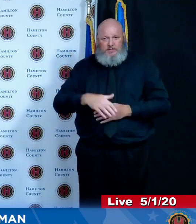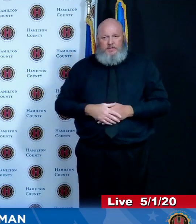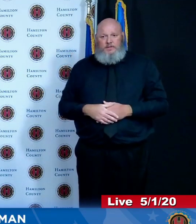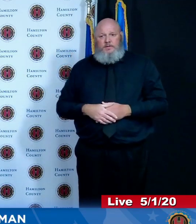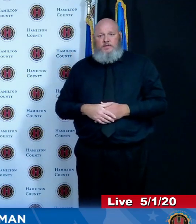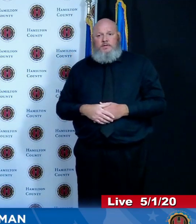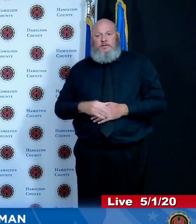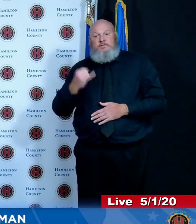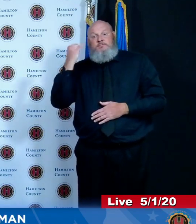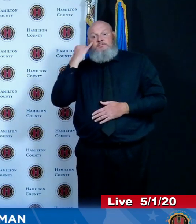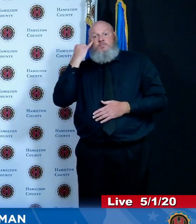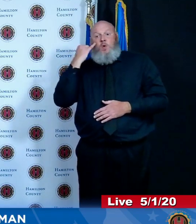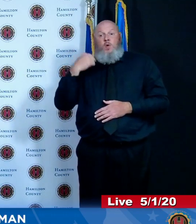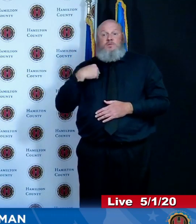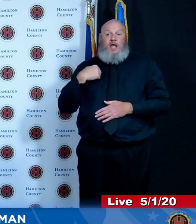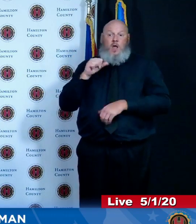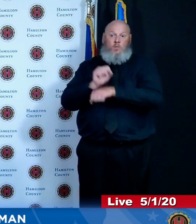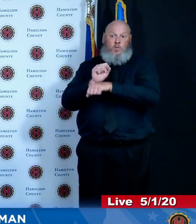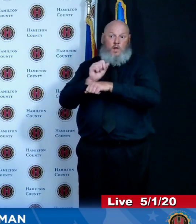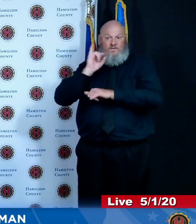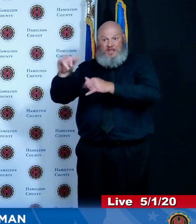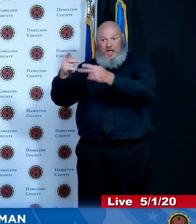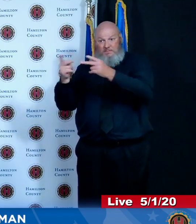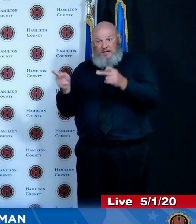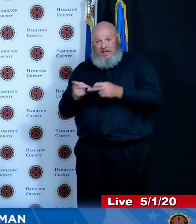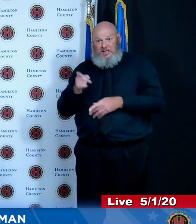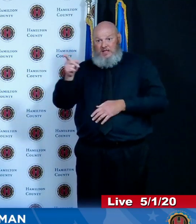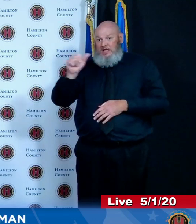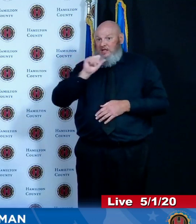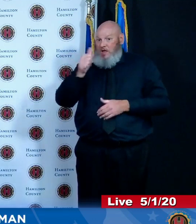what can they do about it I would recommend you visit our website